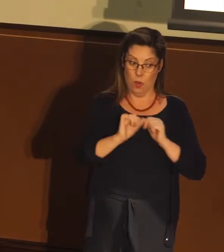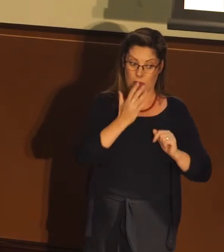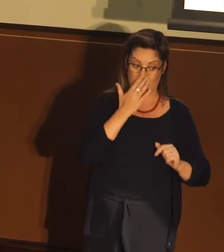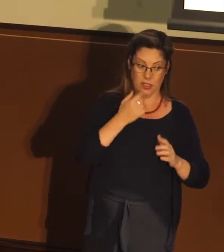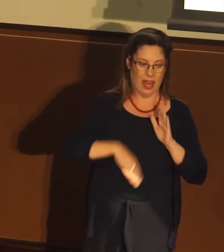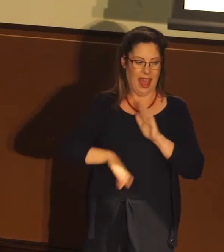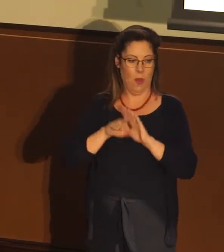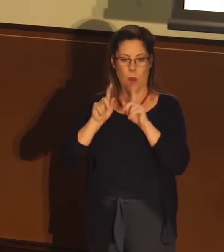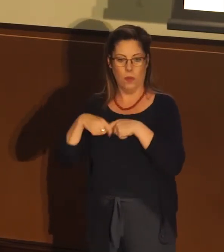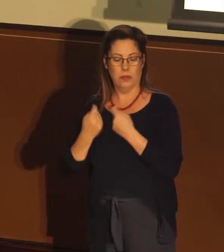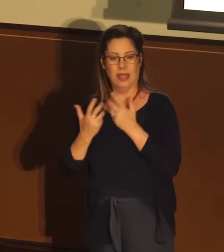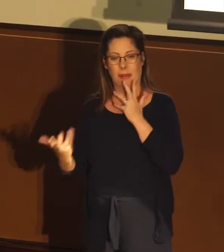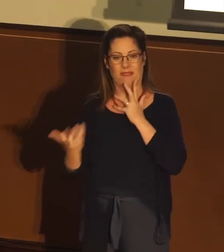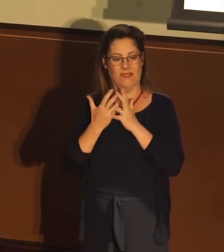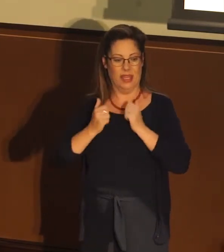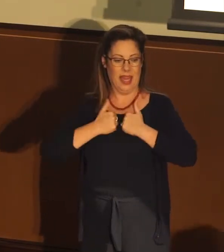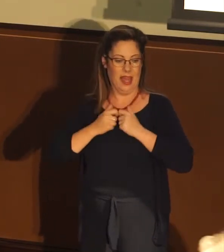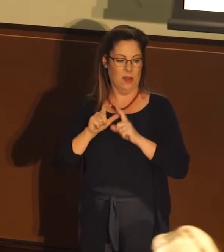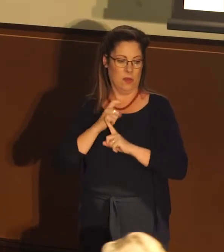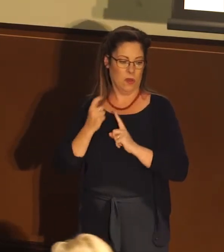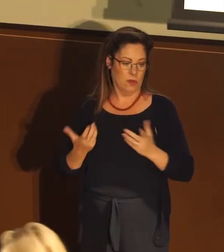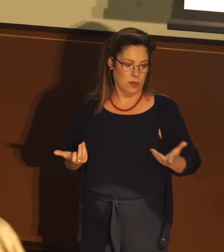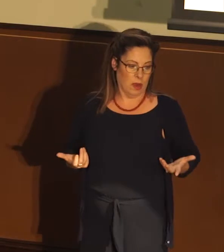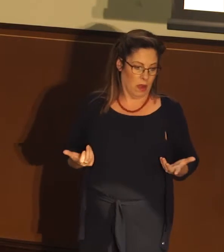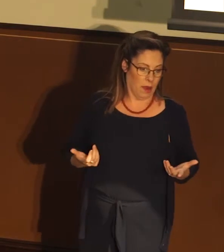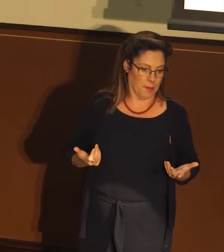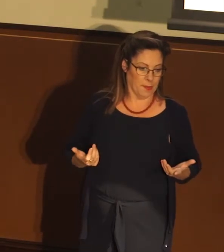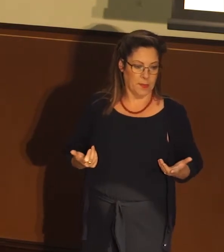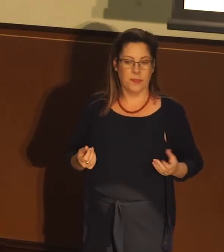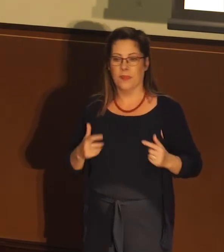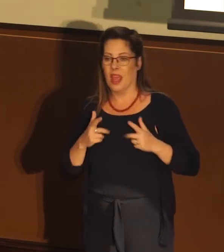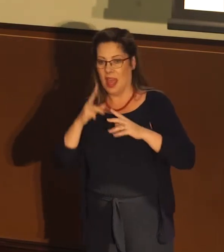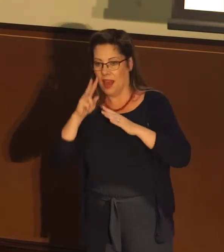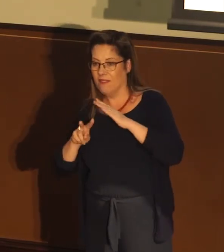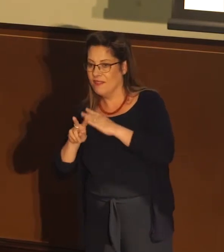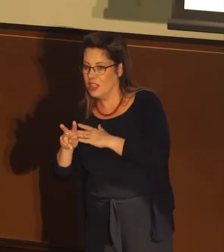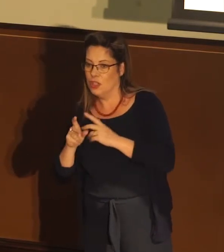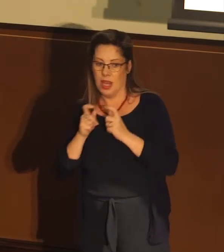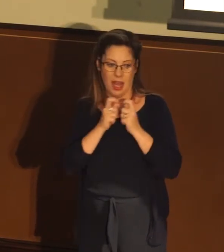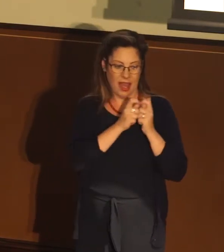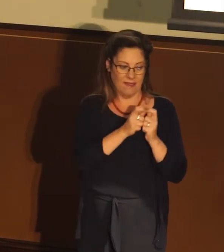Our culture is the most important thing to us, our vision, our values. They are extremely important to us